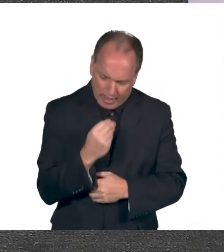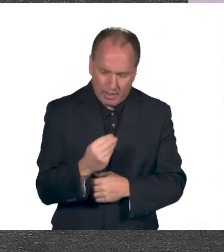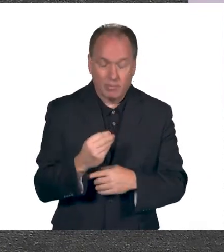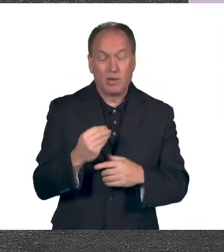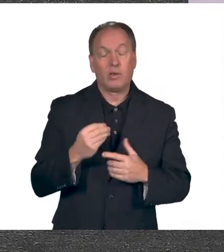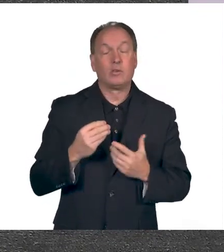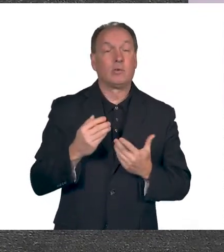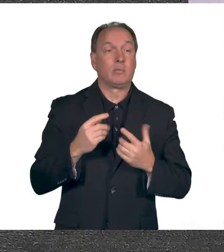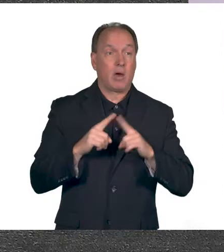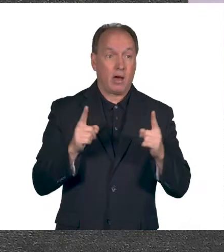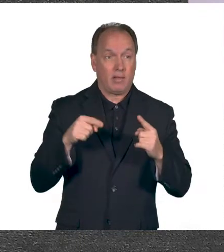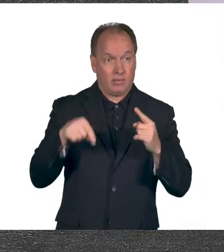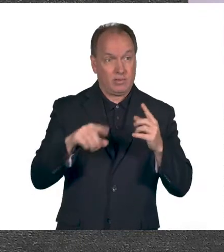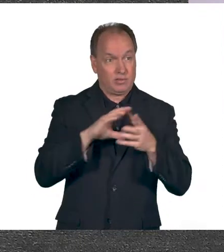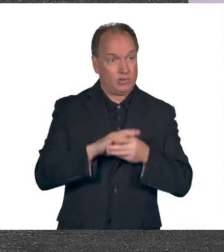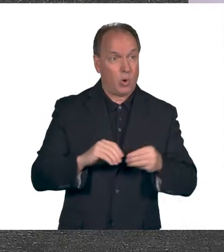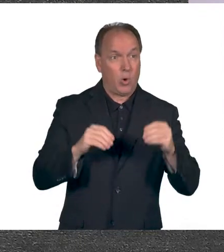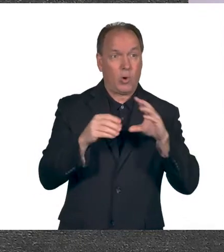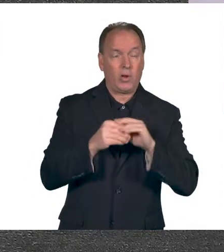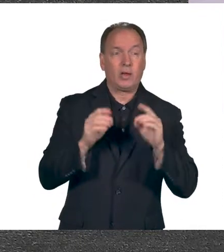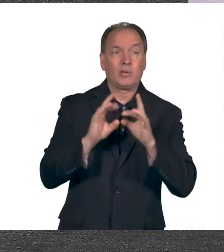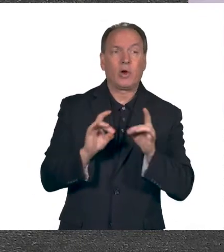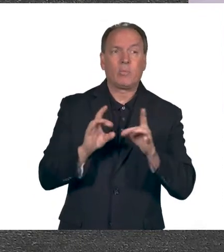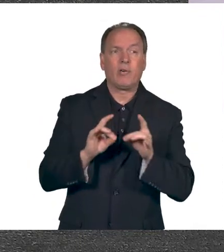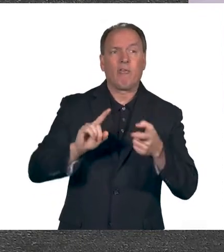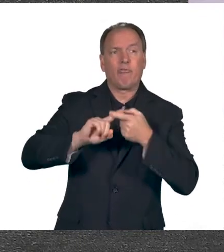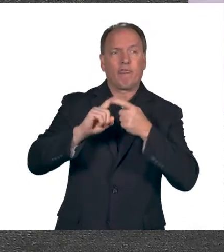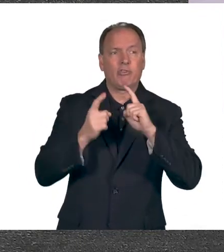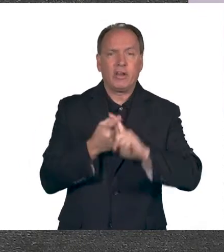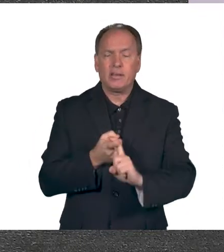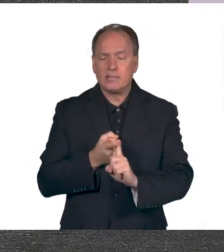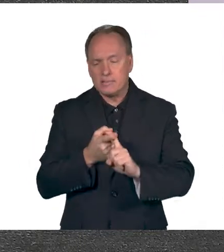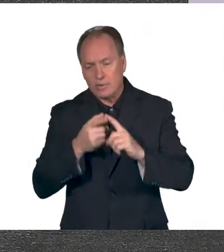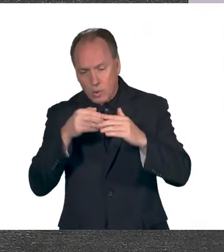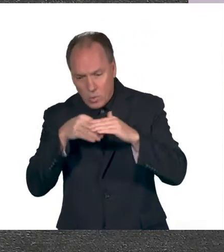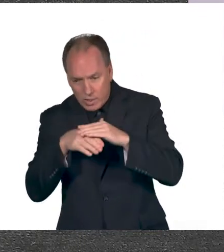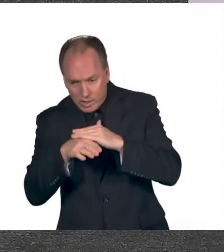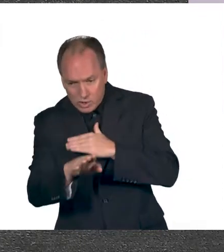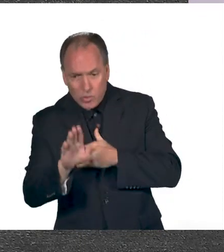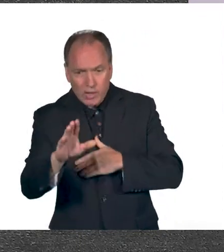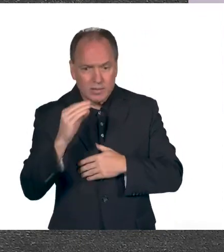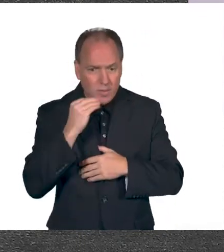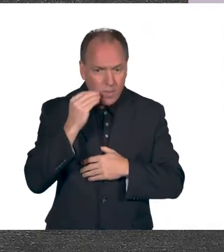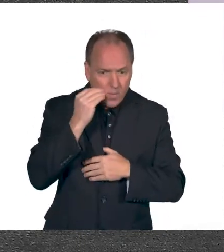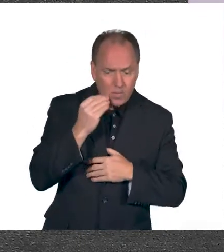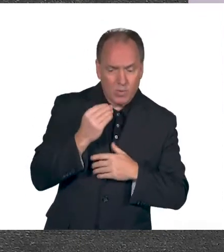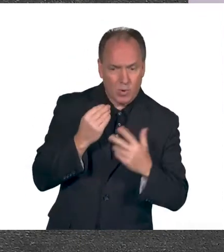so they go into his den to look for him, and then they wait for bear to wake up,